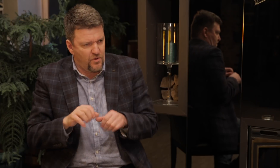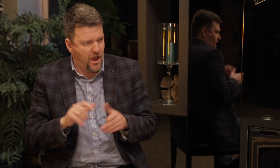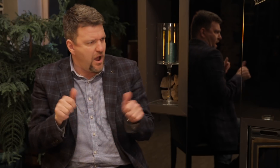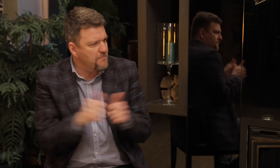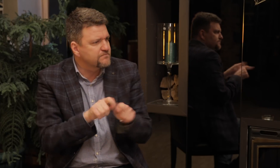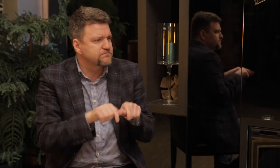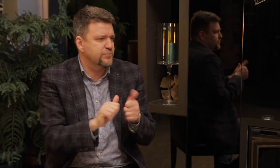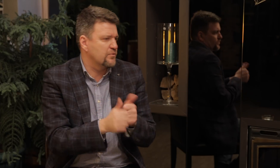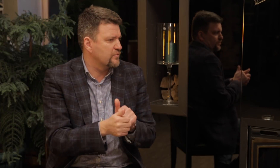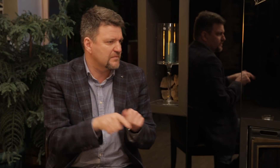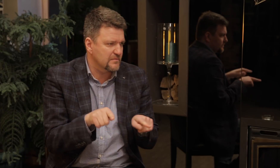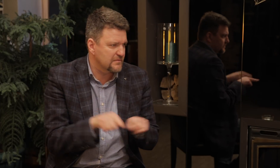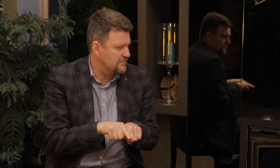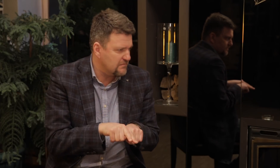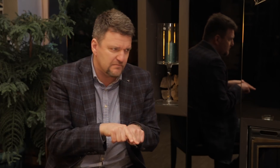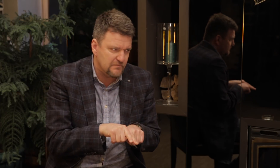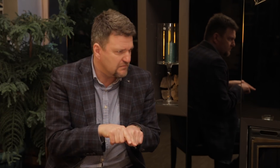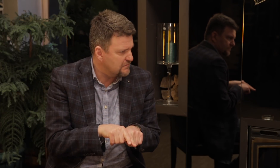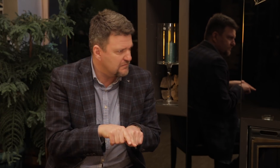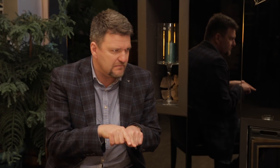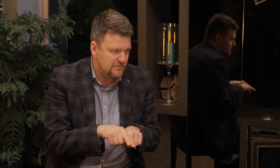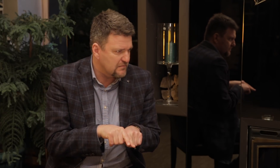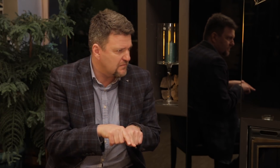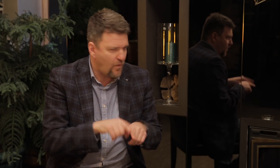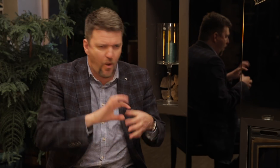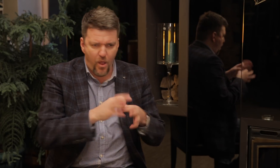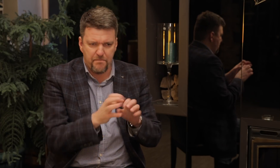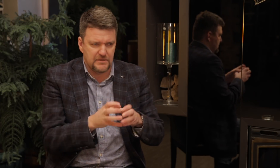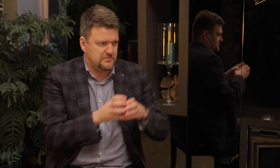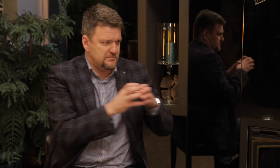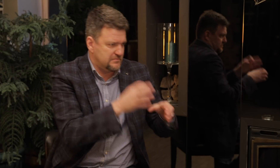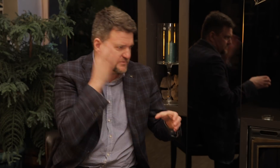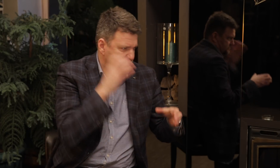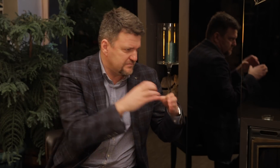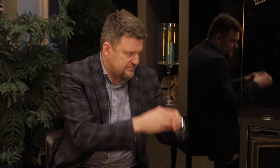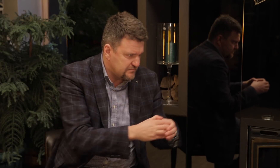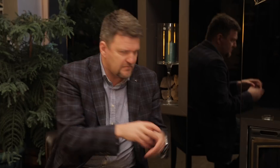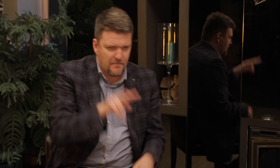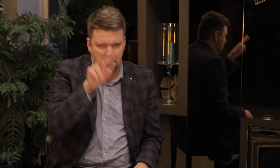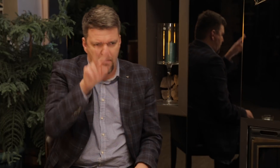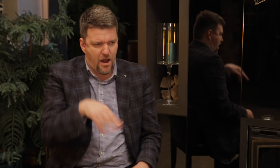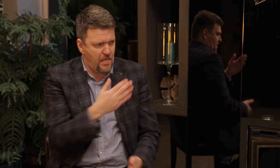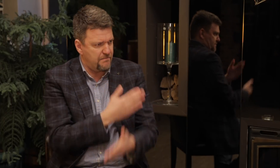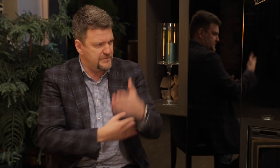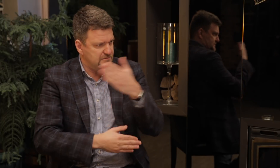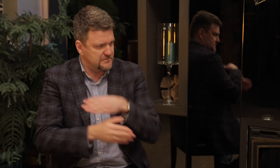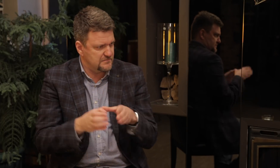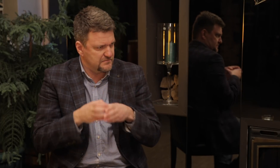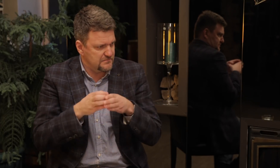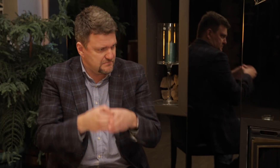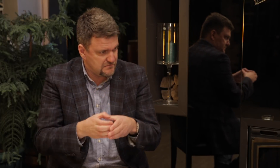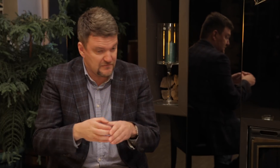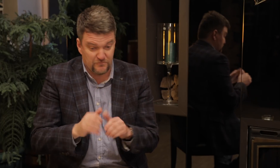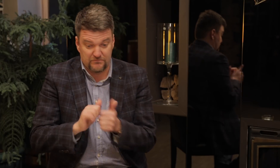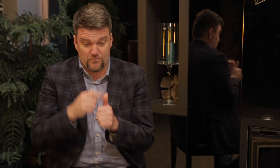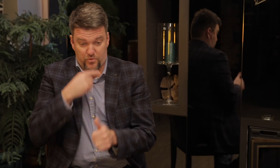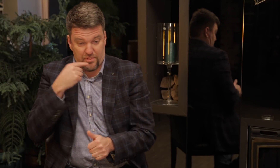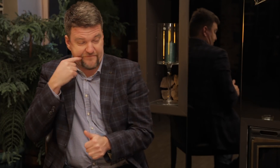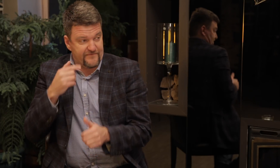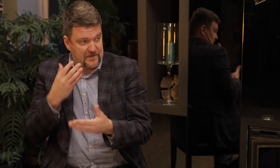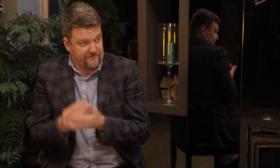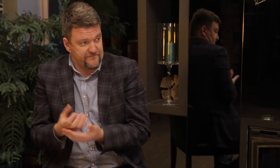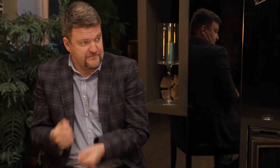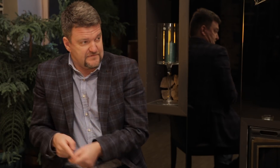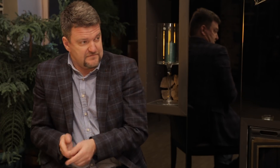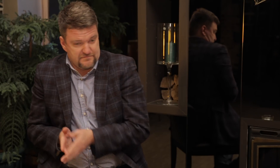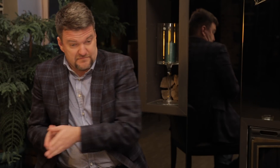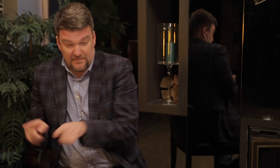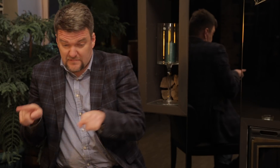It’s much like sports, there are Olympics, Paralympics and Deaflympics.